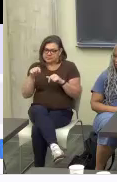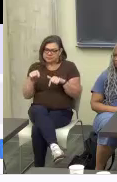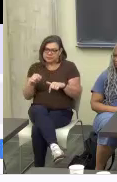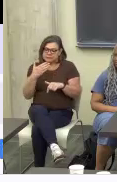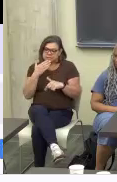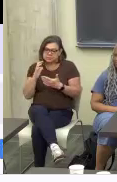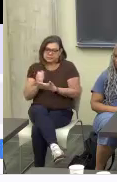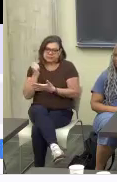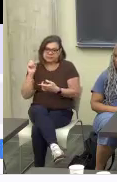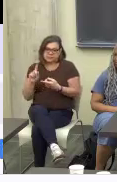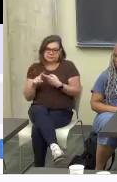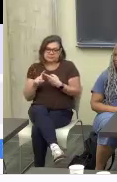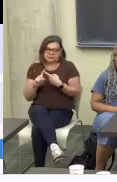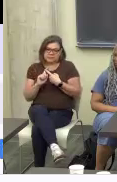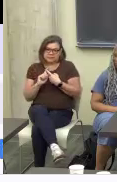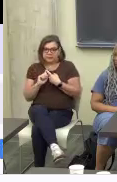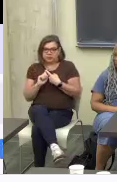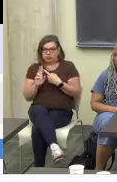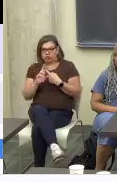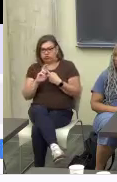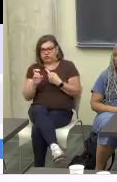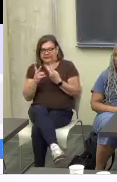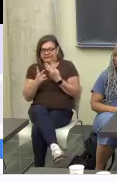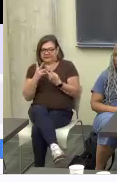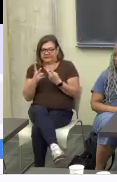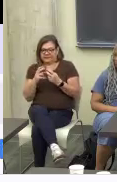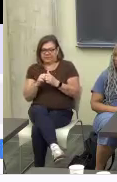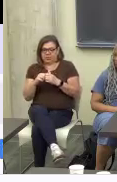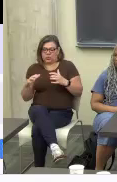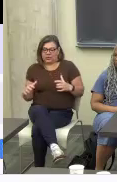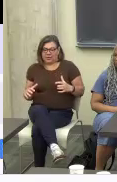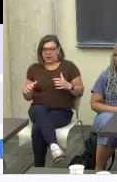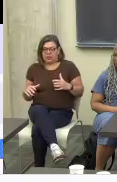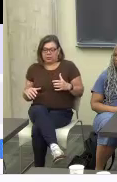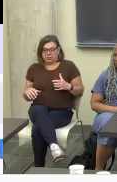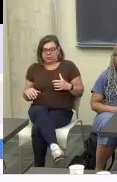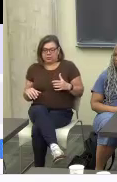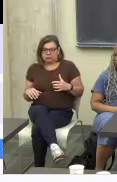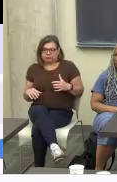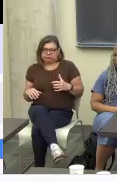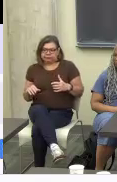chance to kind of read visit it without some of the biases I know I carry towards it.